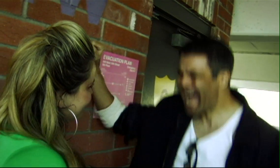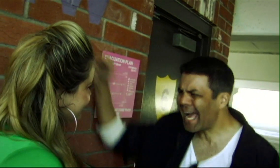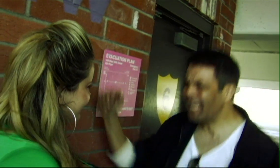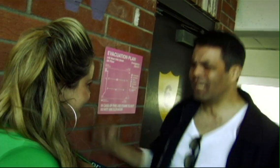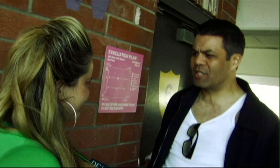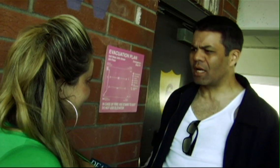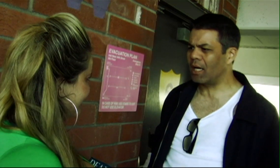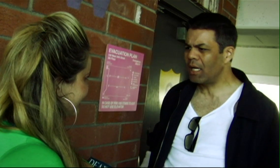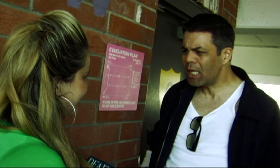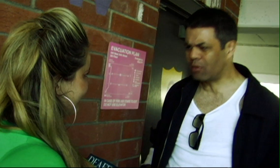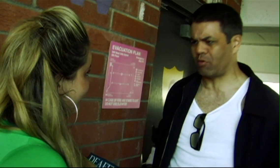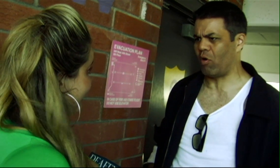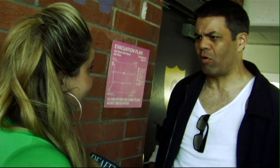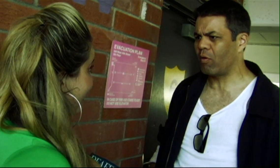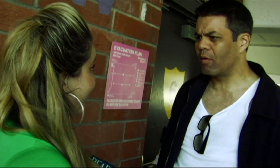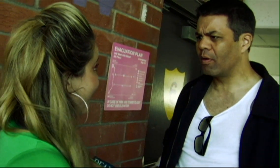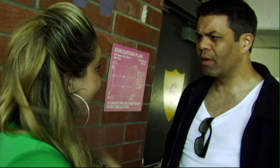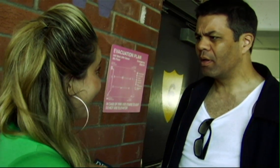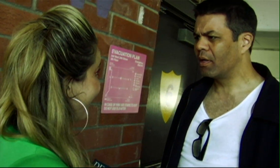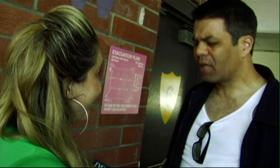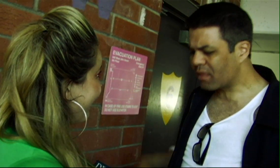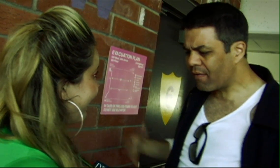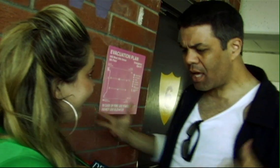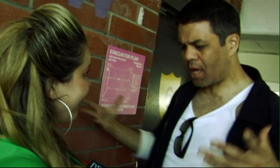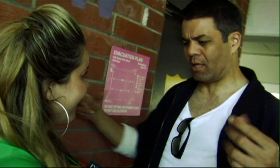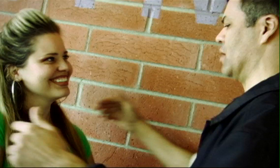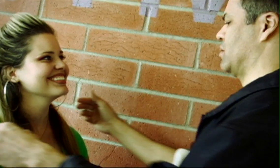(spanish) Hey, baby! What a sight you are!